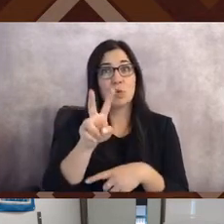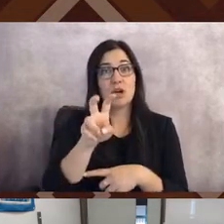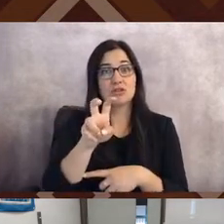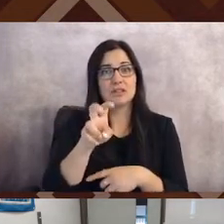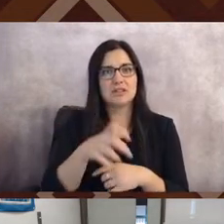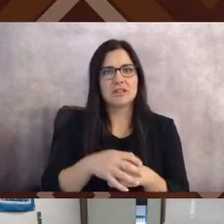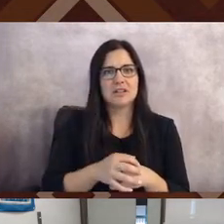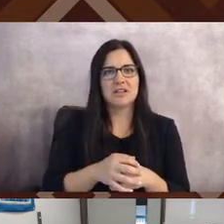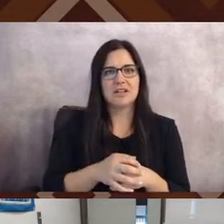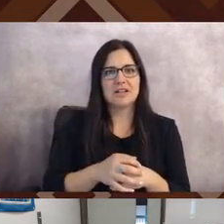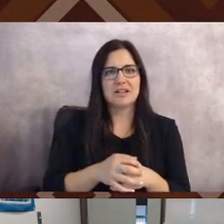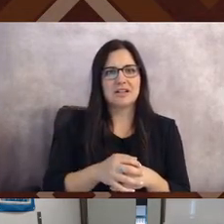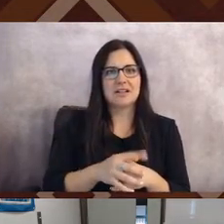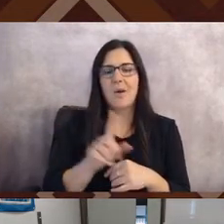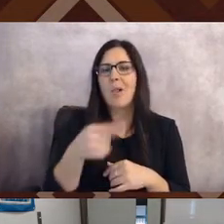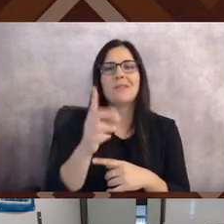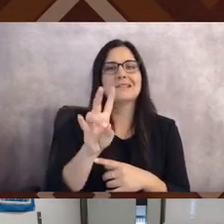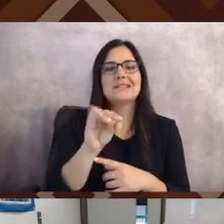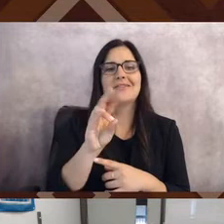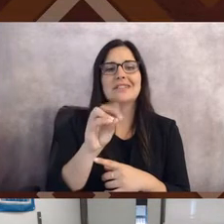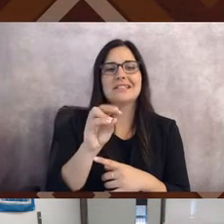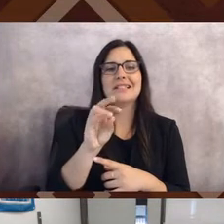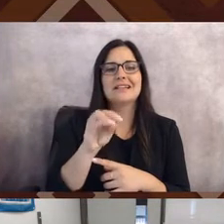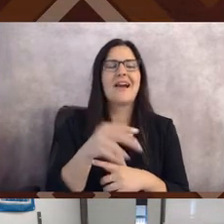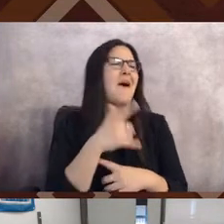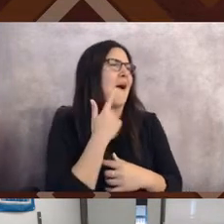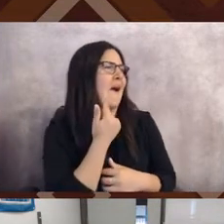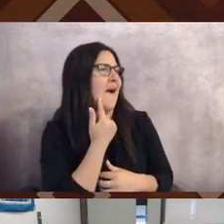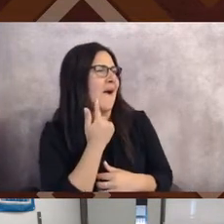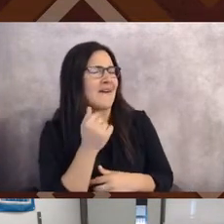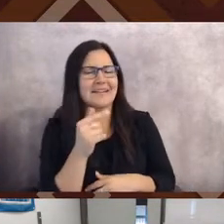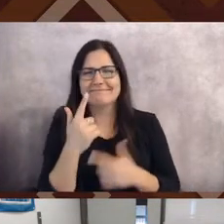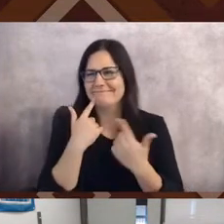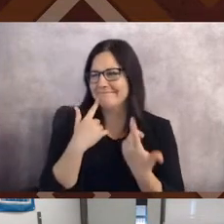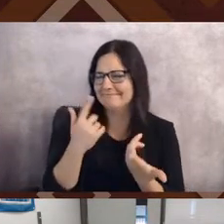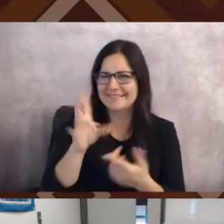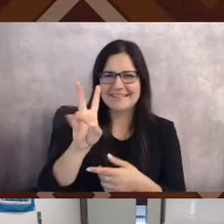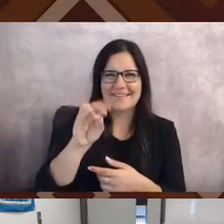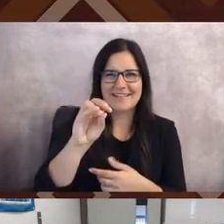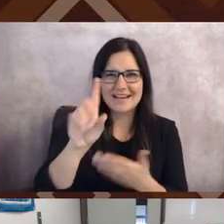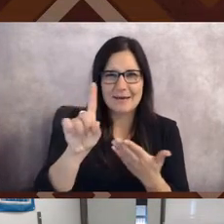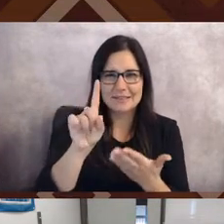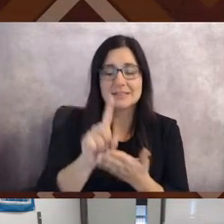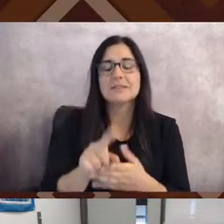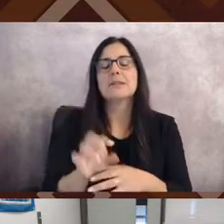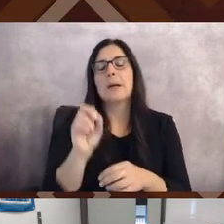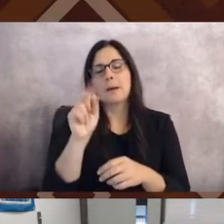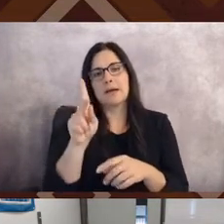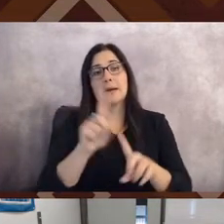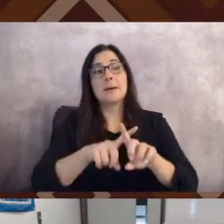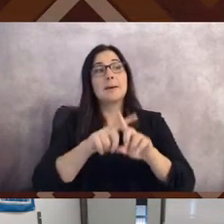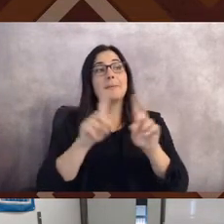It's only 70. That would be so. But if we look at 70,